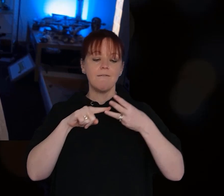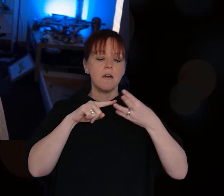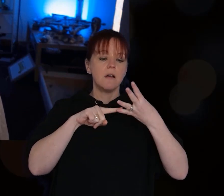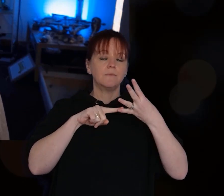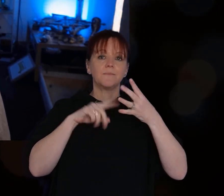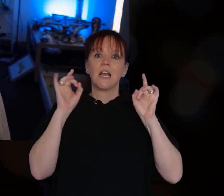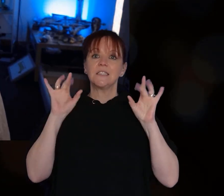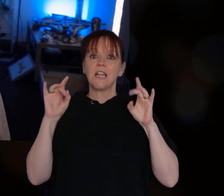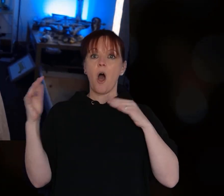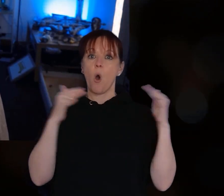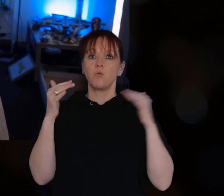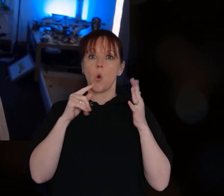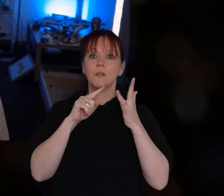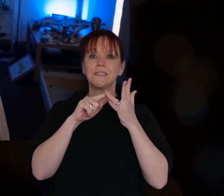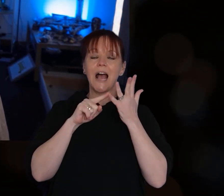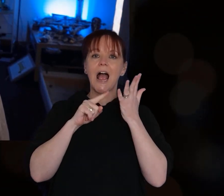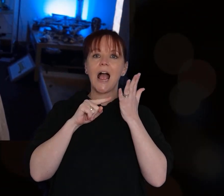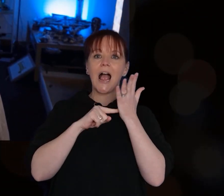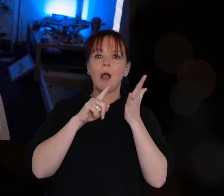and Call of Duty: Black Ops 6.